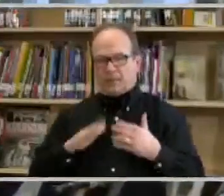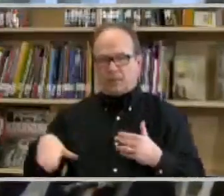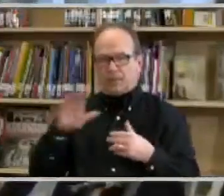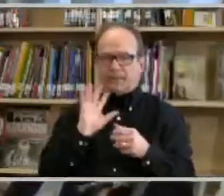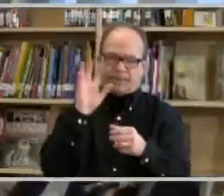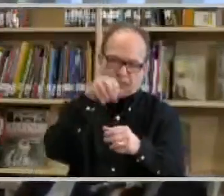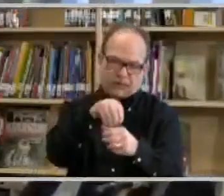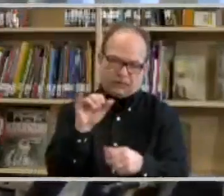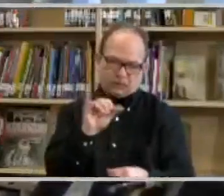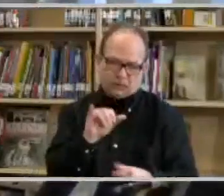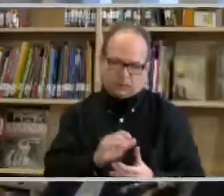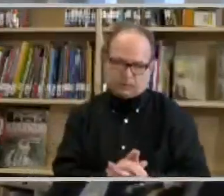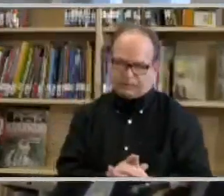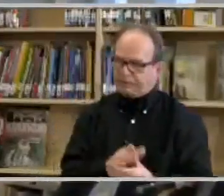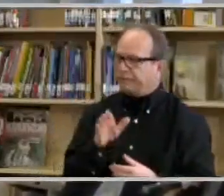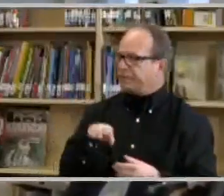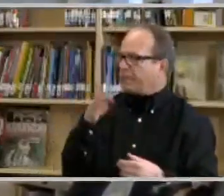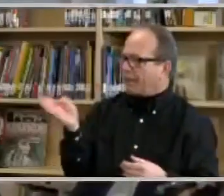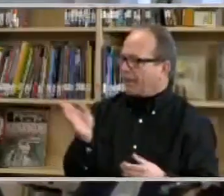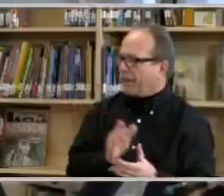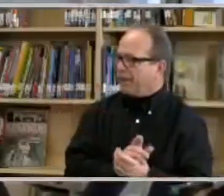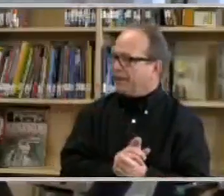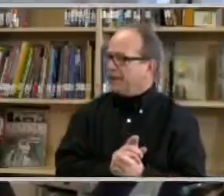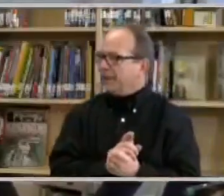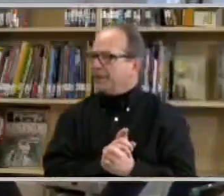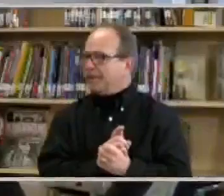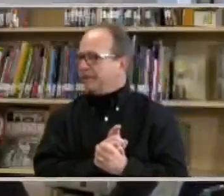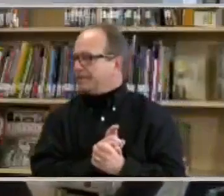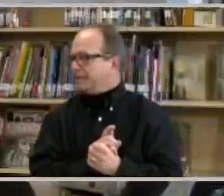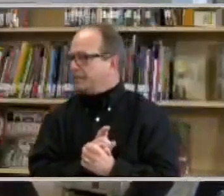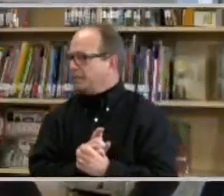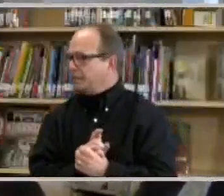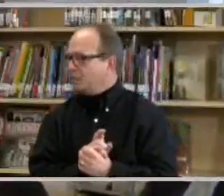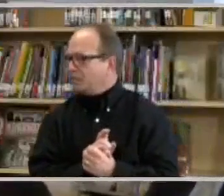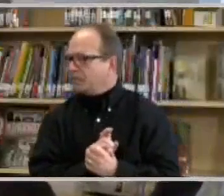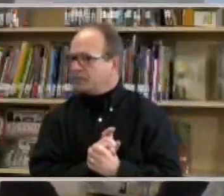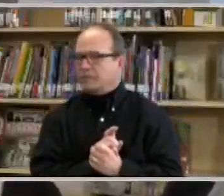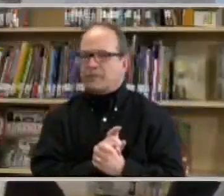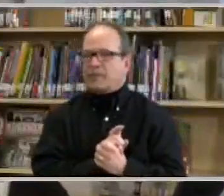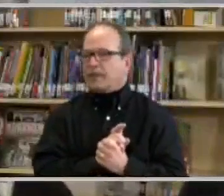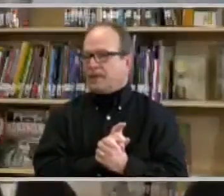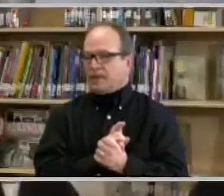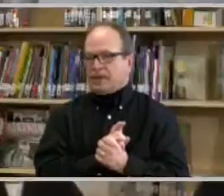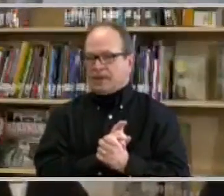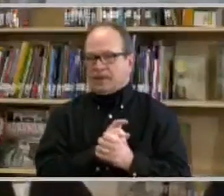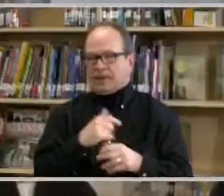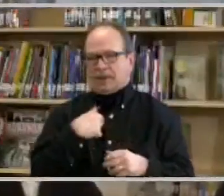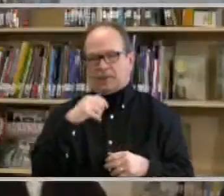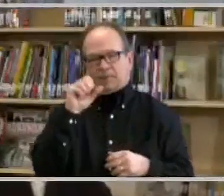TERRY, DID YOU WANT TO ADD SOMETHING OR SAMANTHA?